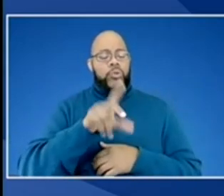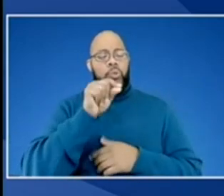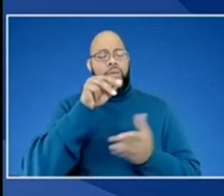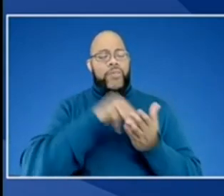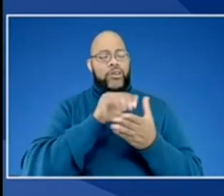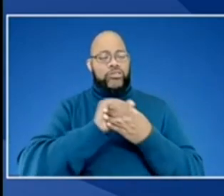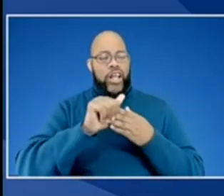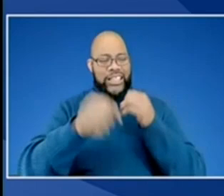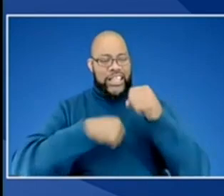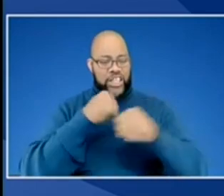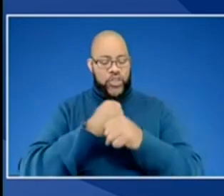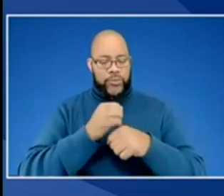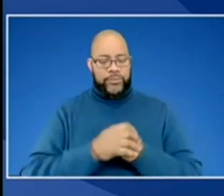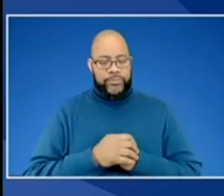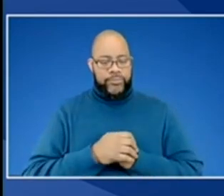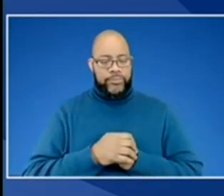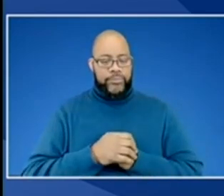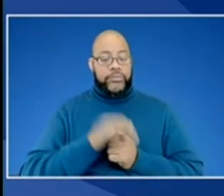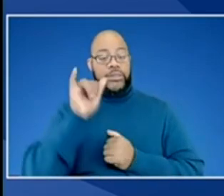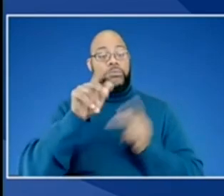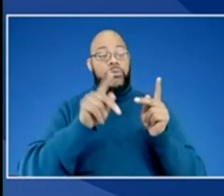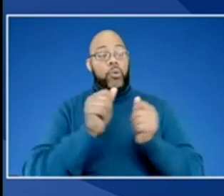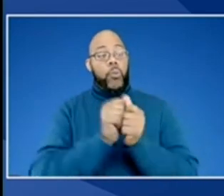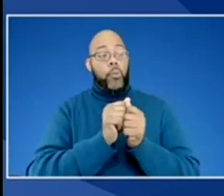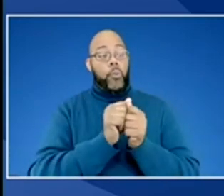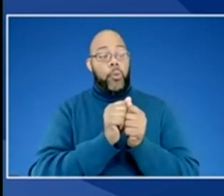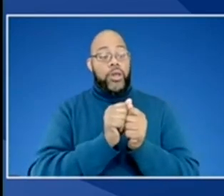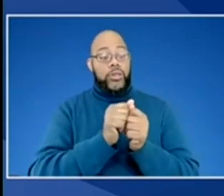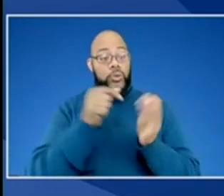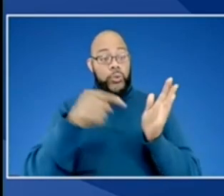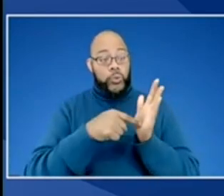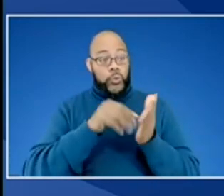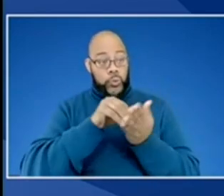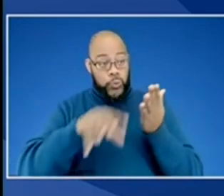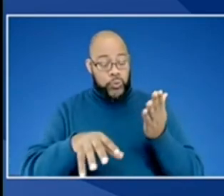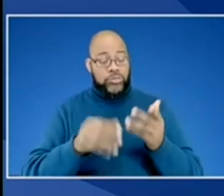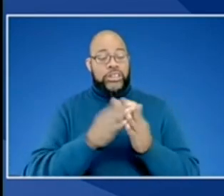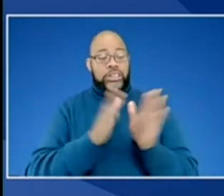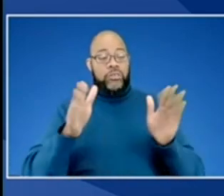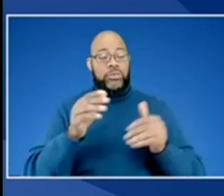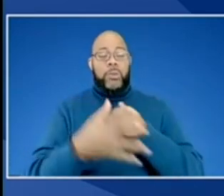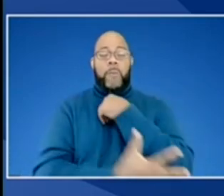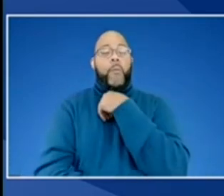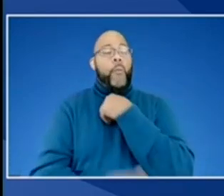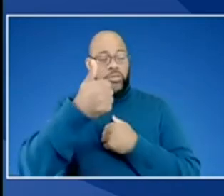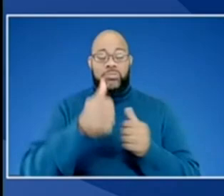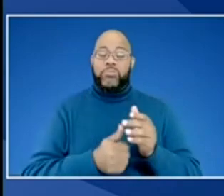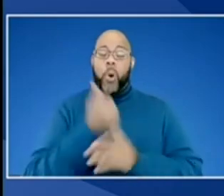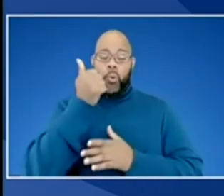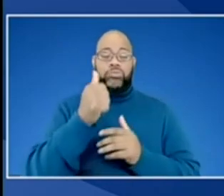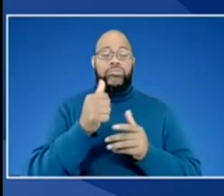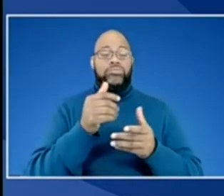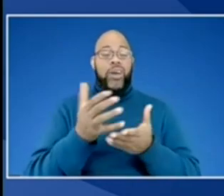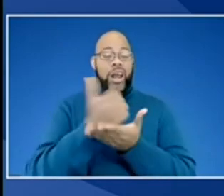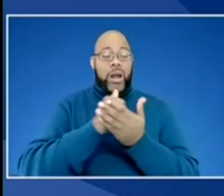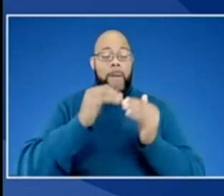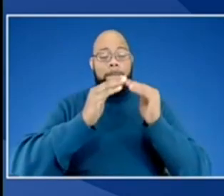year. And those with outstanding student debt are generally the poorest, with incomes well below the average.